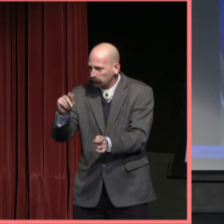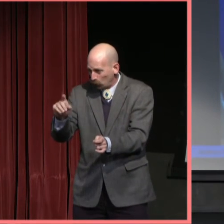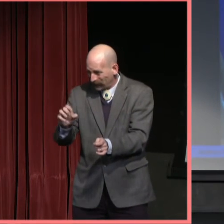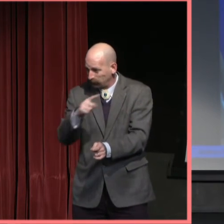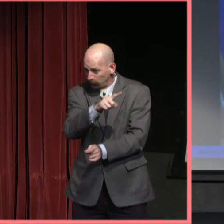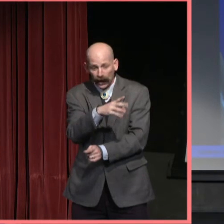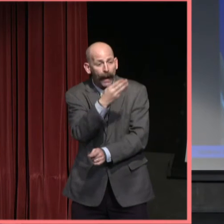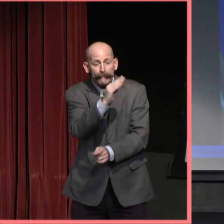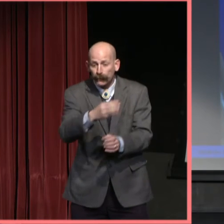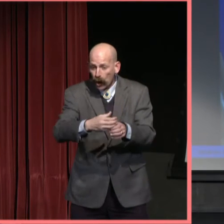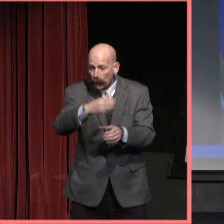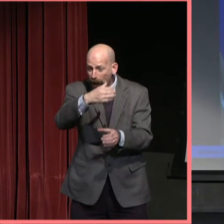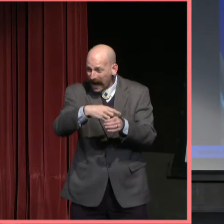which has lots of calibration gases.